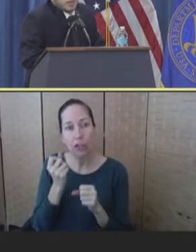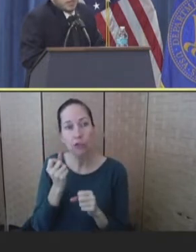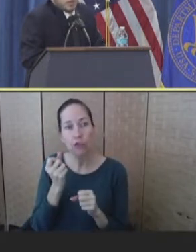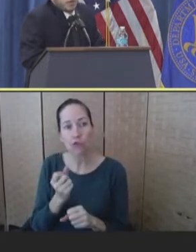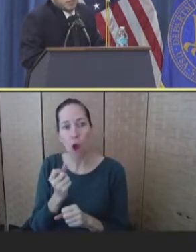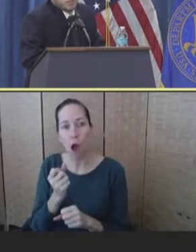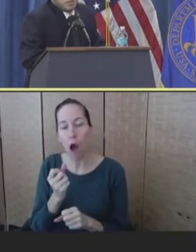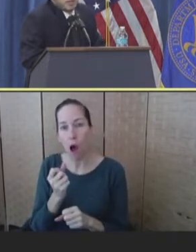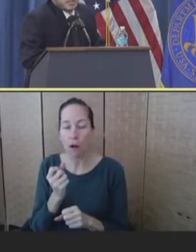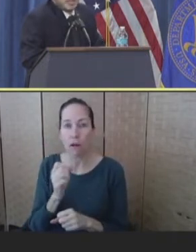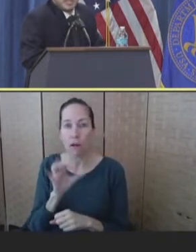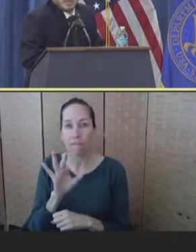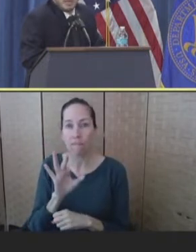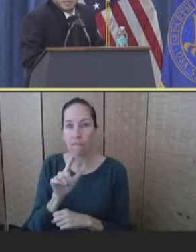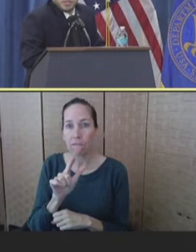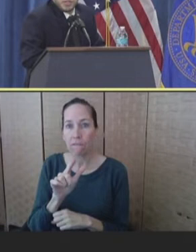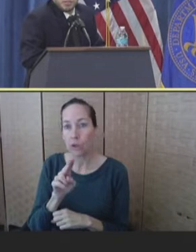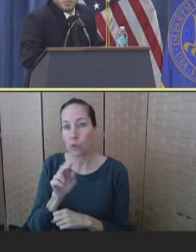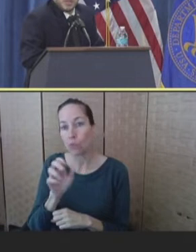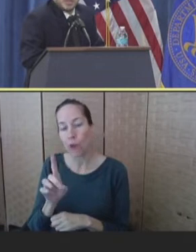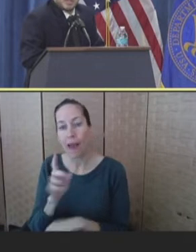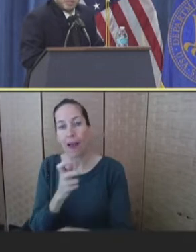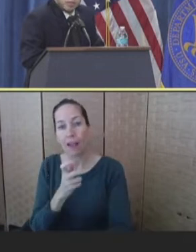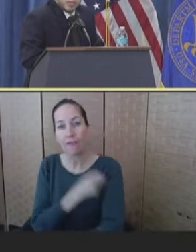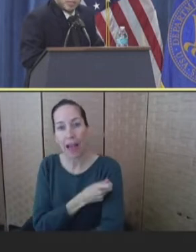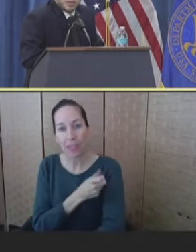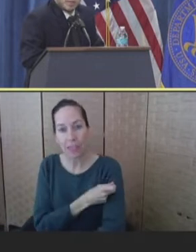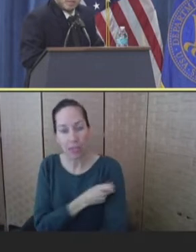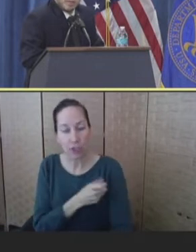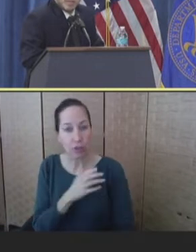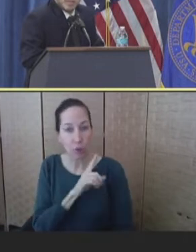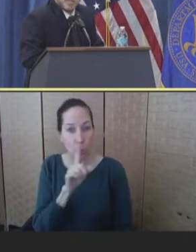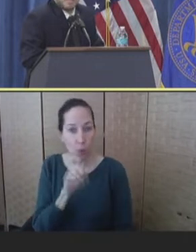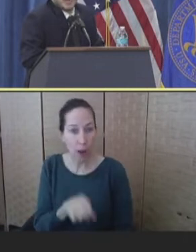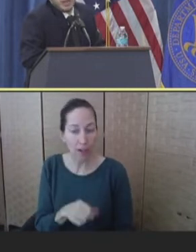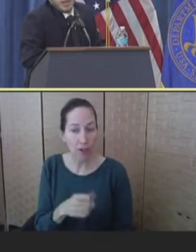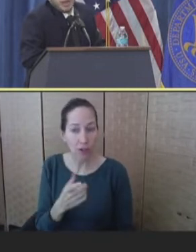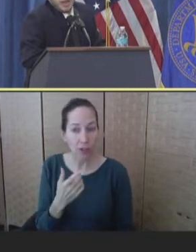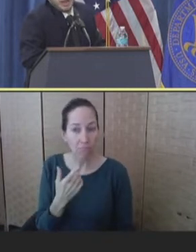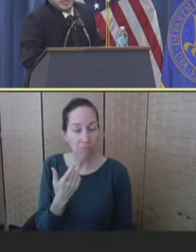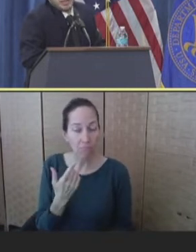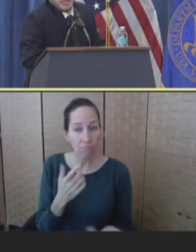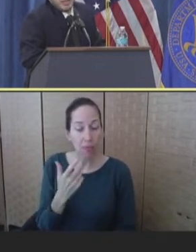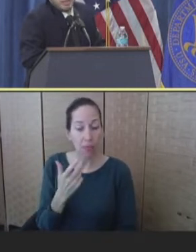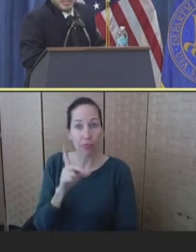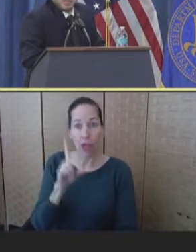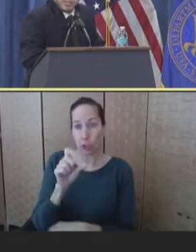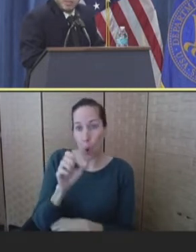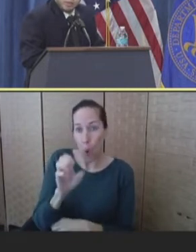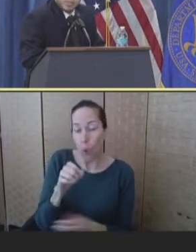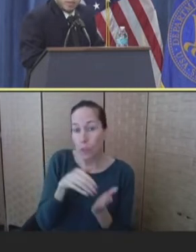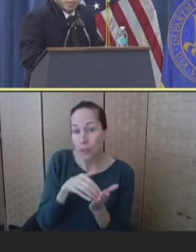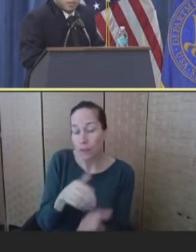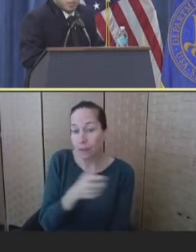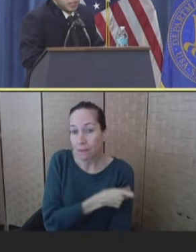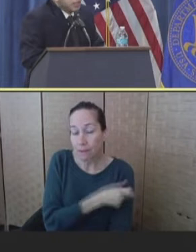And so, our question was, is there an association between the dosage of the flu vaccine and the effects that we see on risk of Alzheimer's disease?